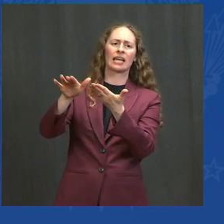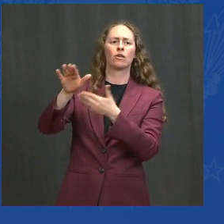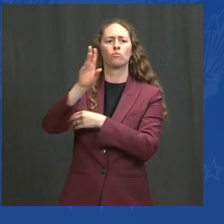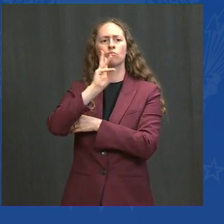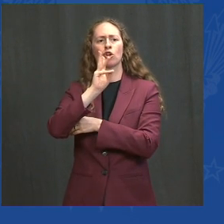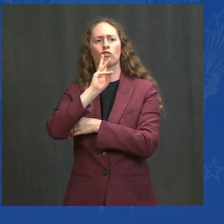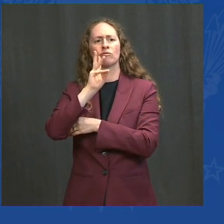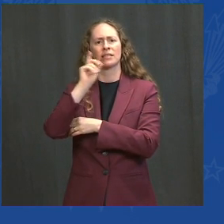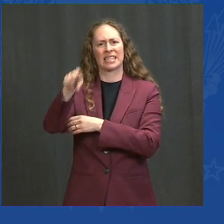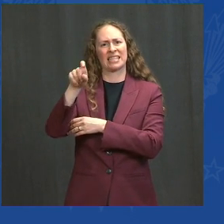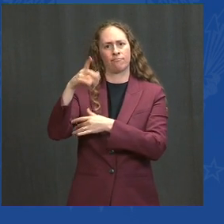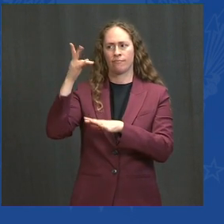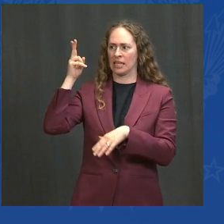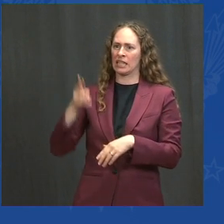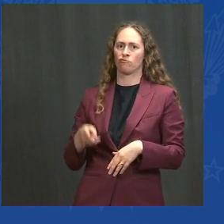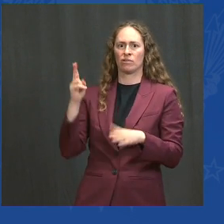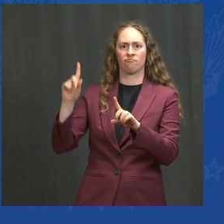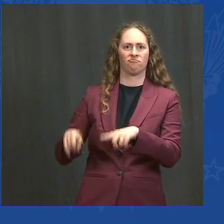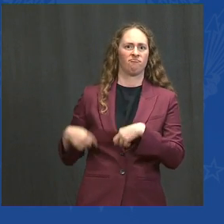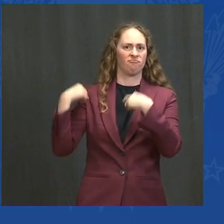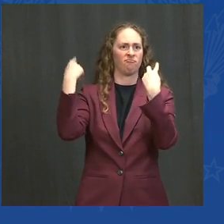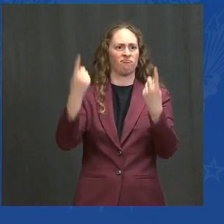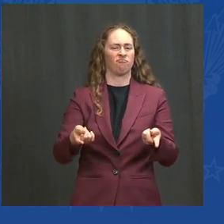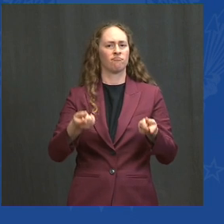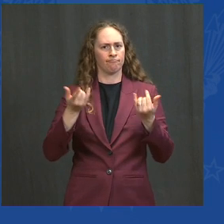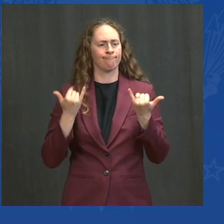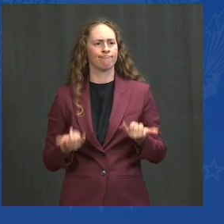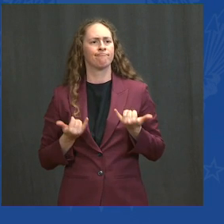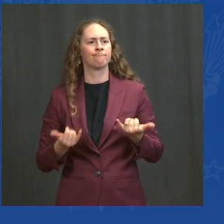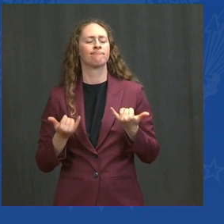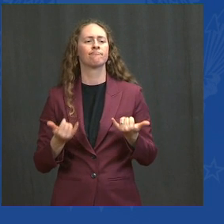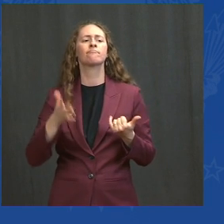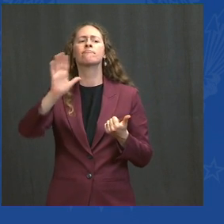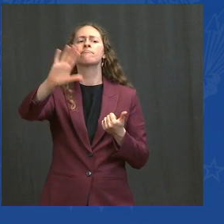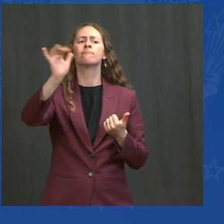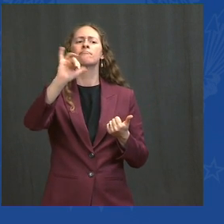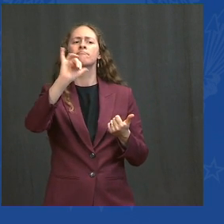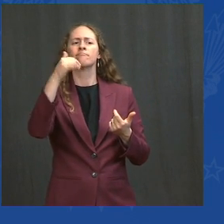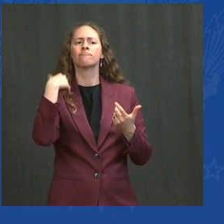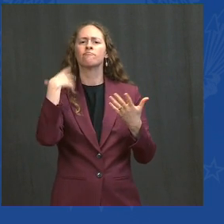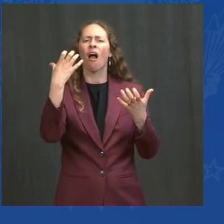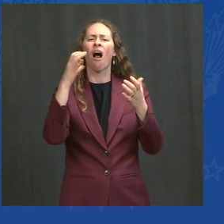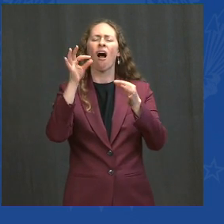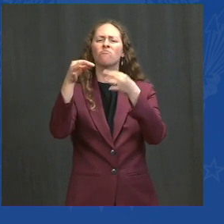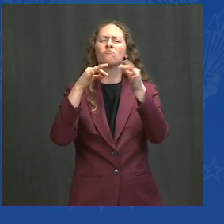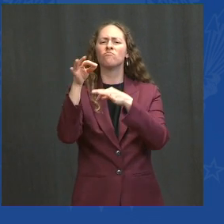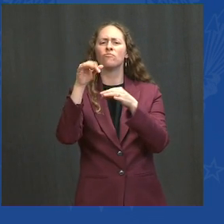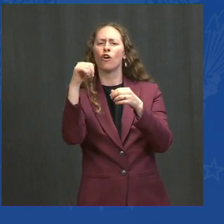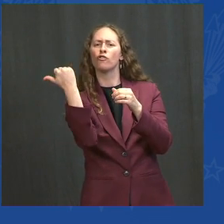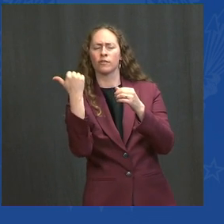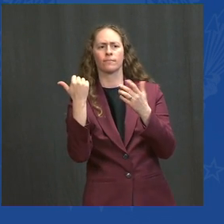This deal also provides something you're very familiar with in the Island. It provides funding to get dangerous chemicals